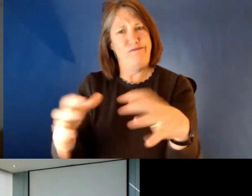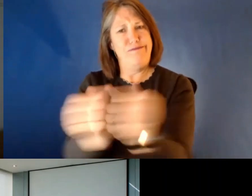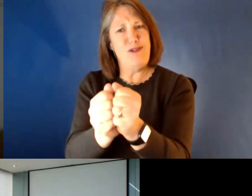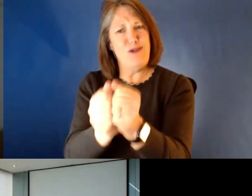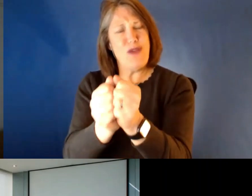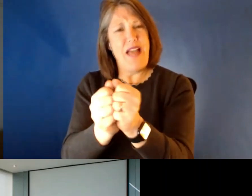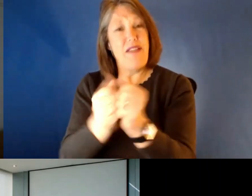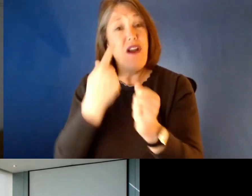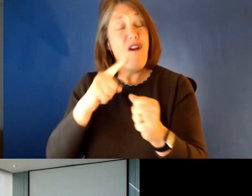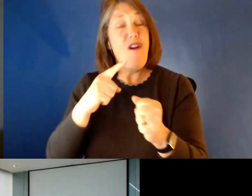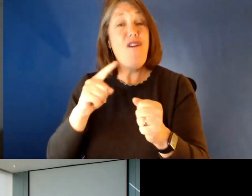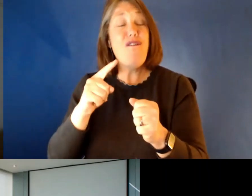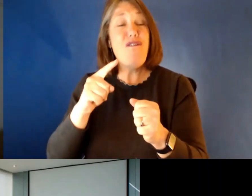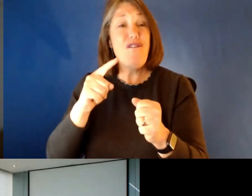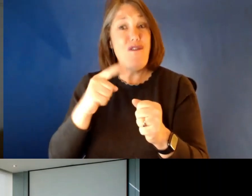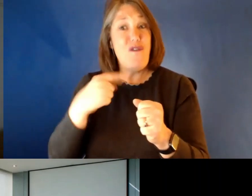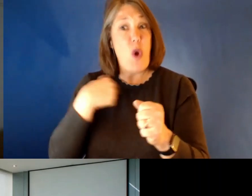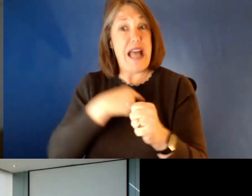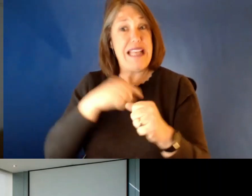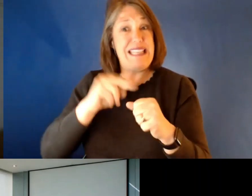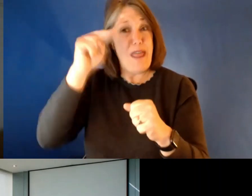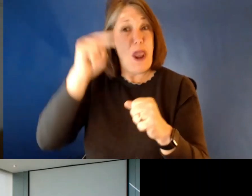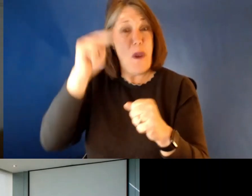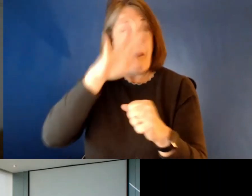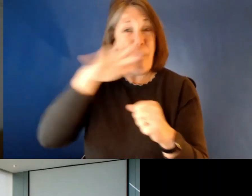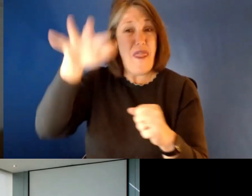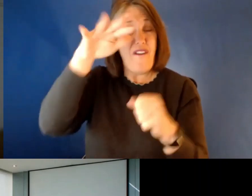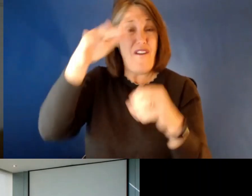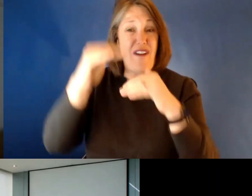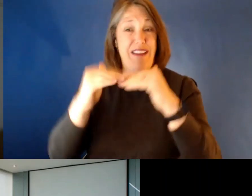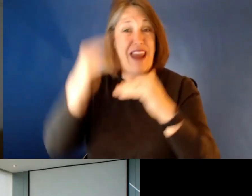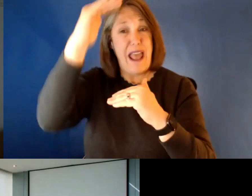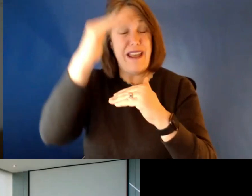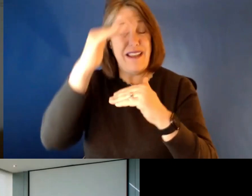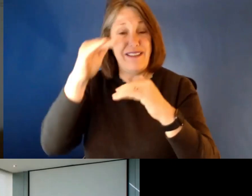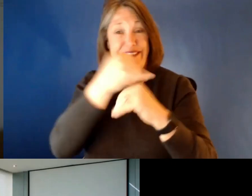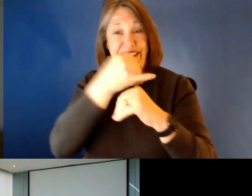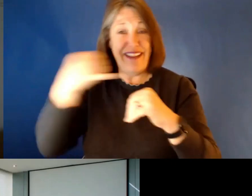us in the northern hemisphere, 06:10:47 it is going to be increasingly warmer